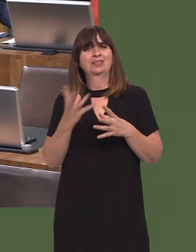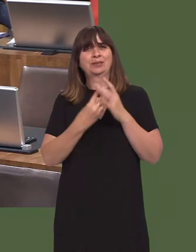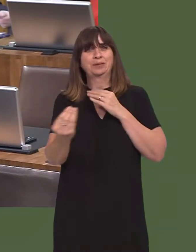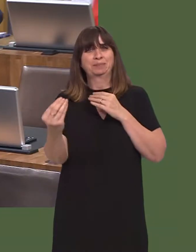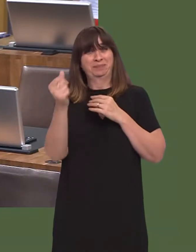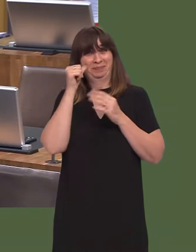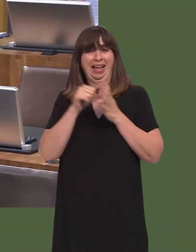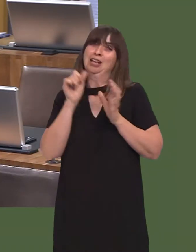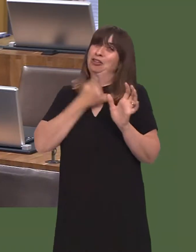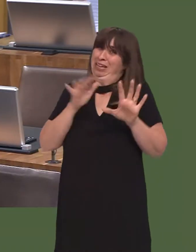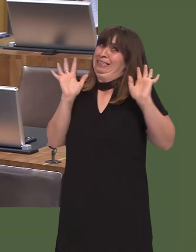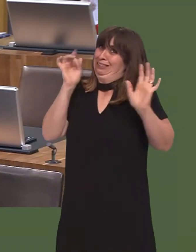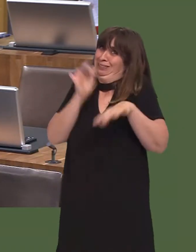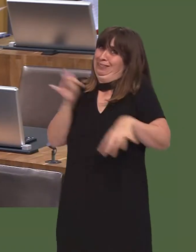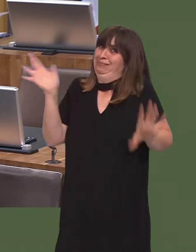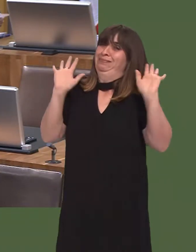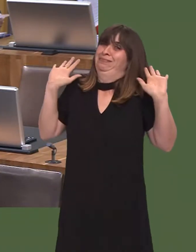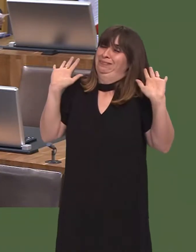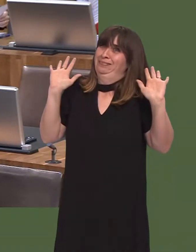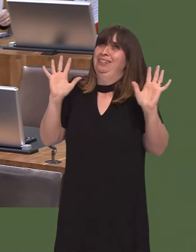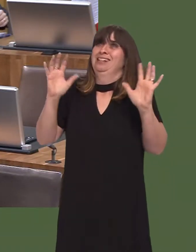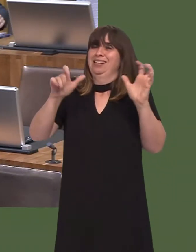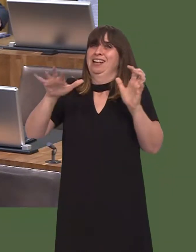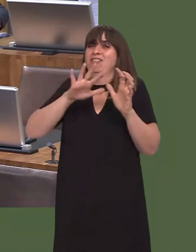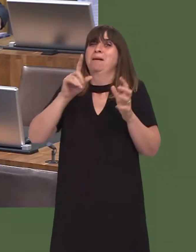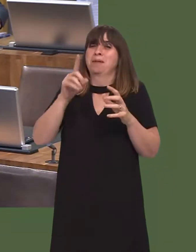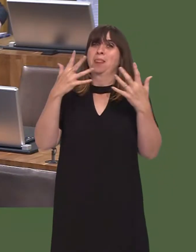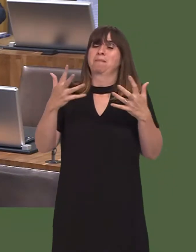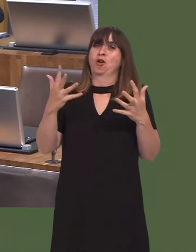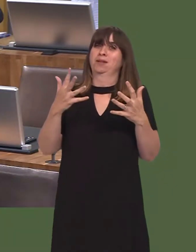grid, which is controversial, I understand, in his constituency, but the current grid